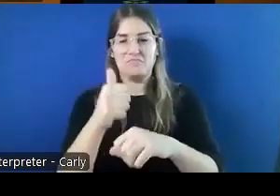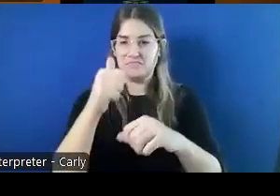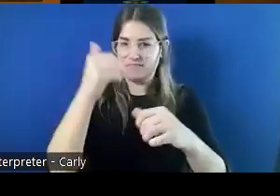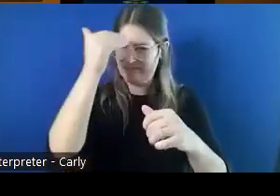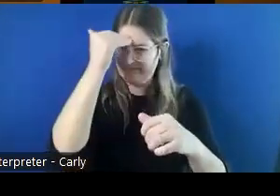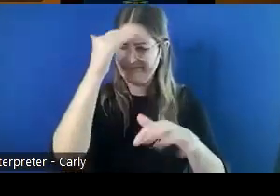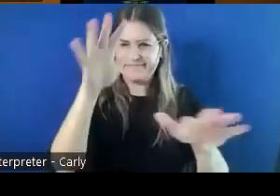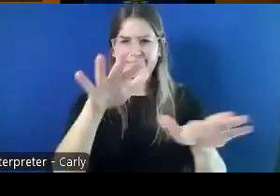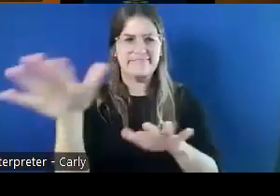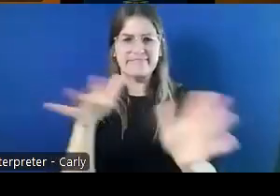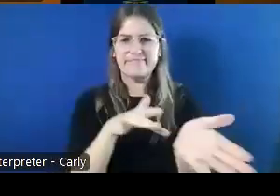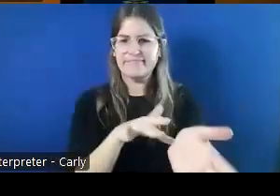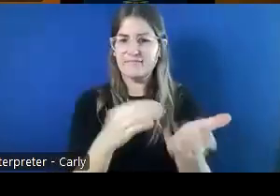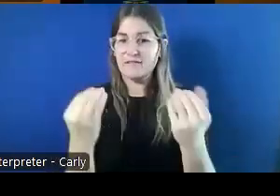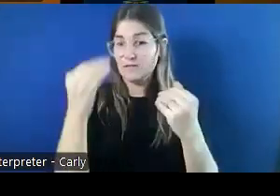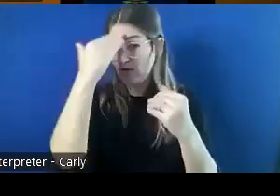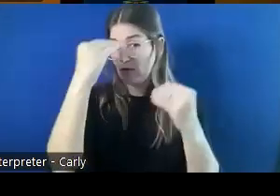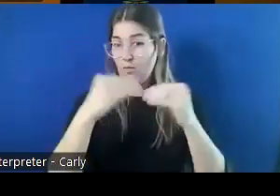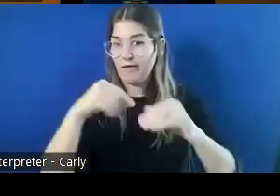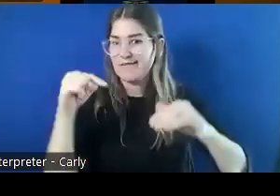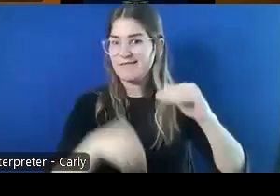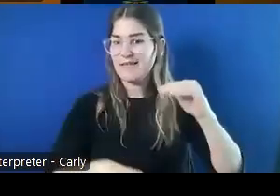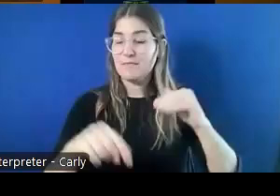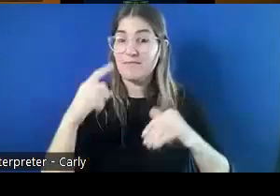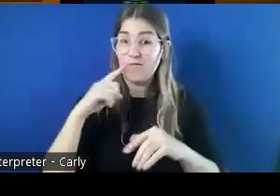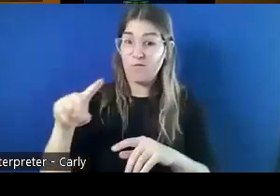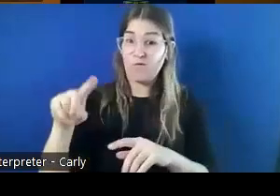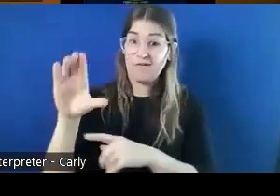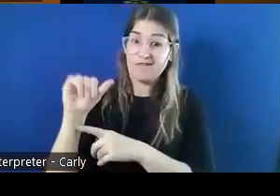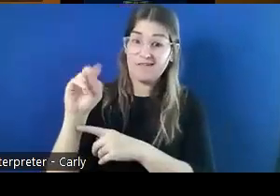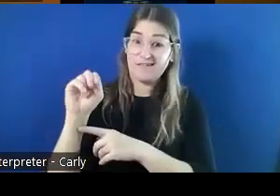maybe more in depth you know especially in the context of cancer or other diseases that our